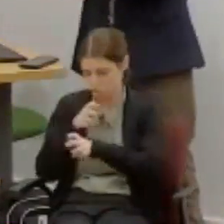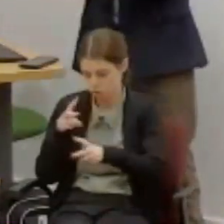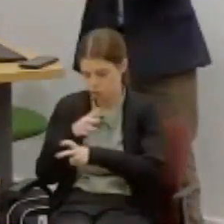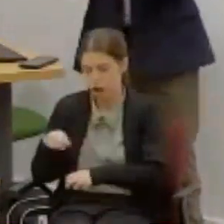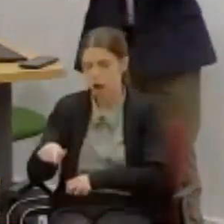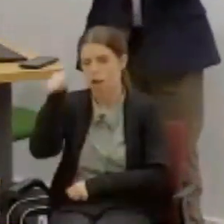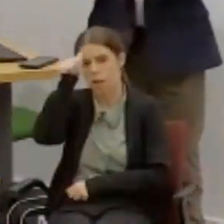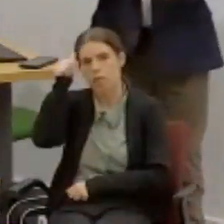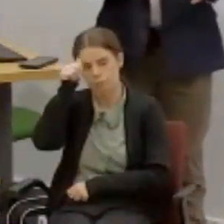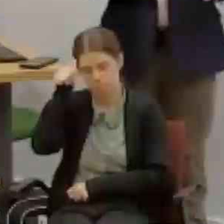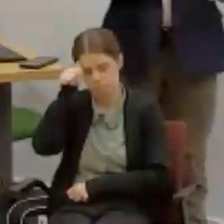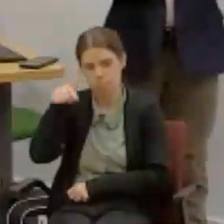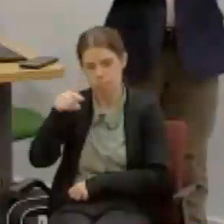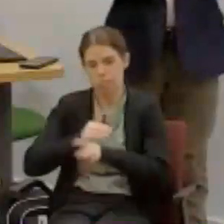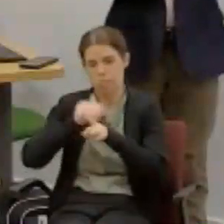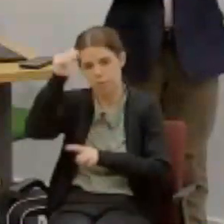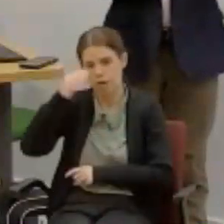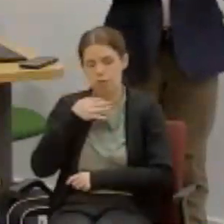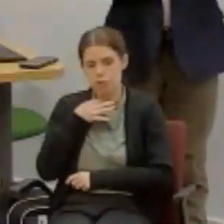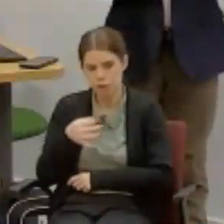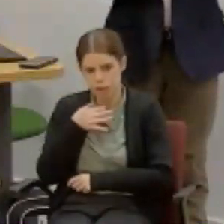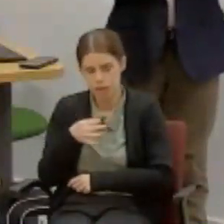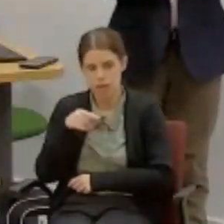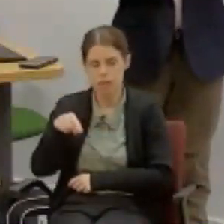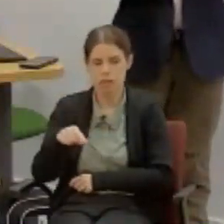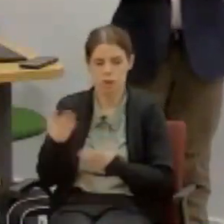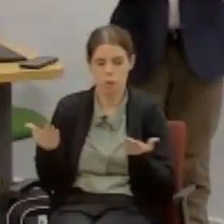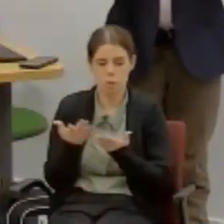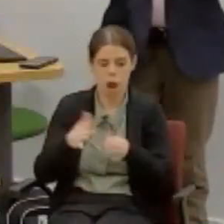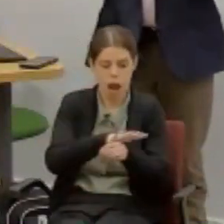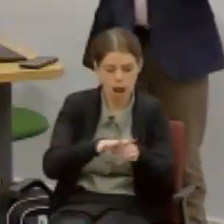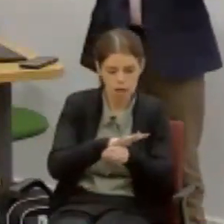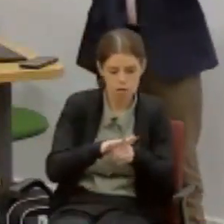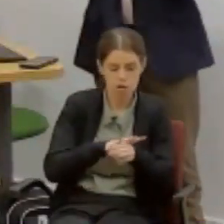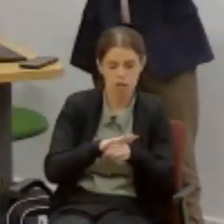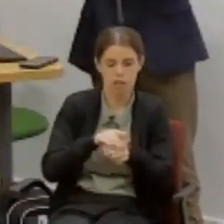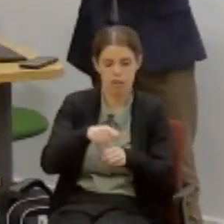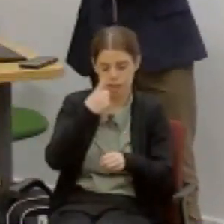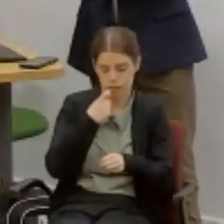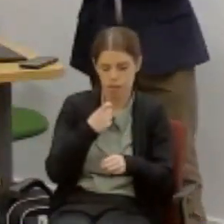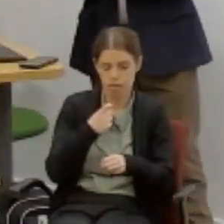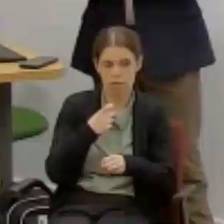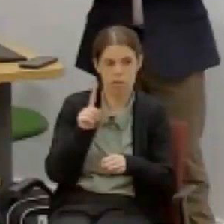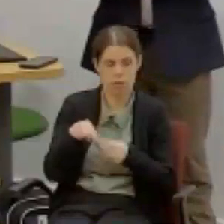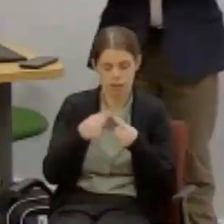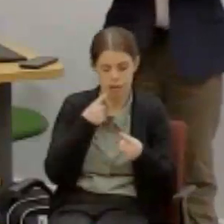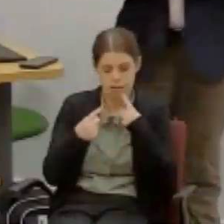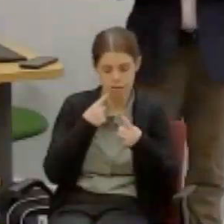Well, actually, now, we know, for head impacts, positions are you can line them up and start looking at the data on them.